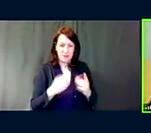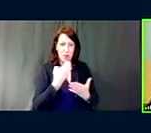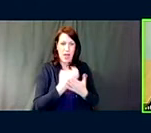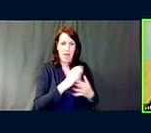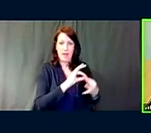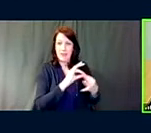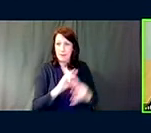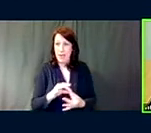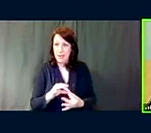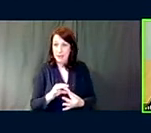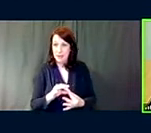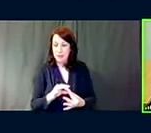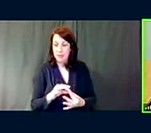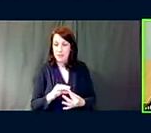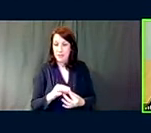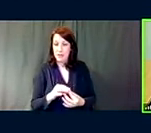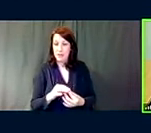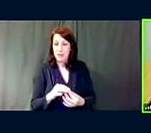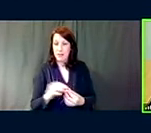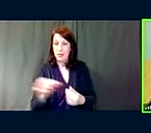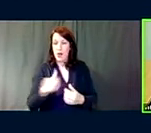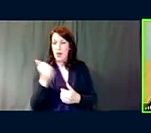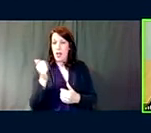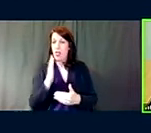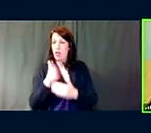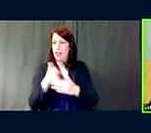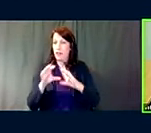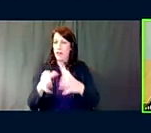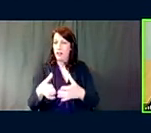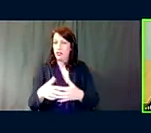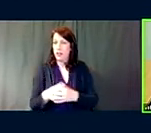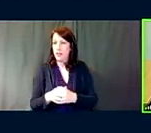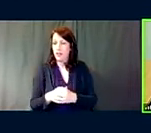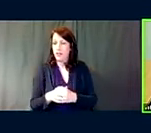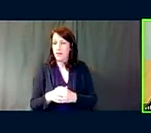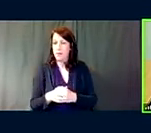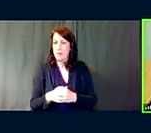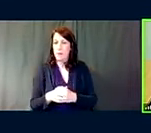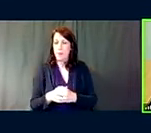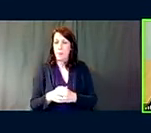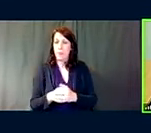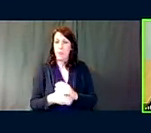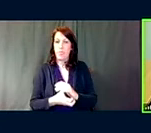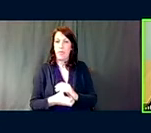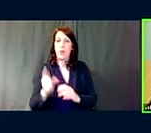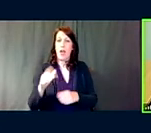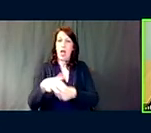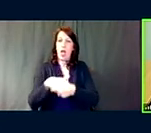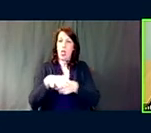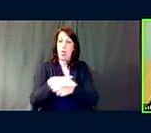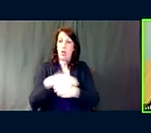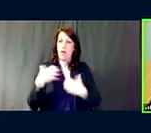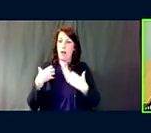SLIDE -- THANK YOU. TO ANOTHER INTERVENTION WHERE WE